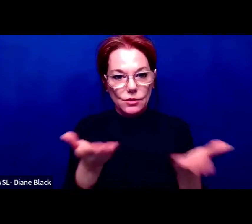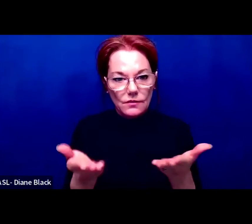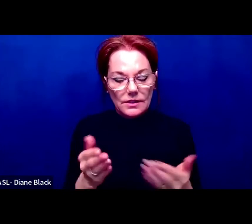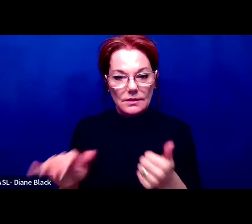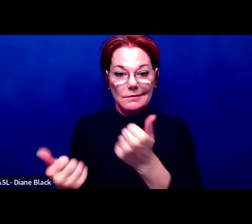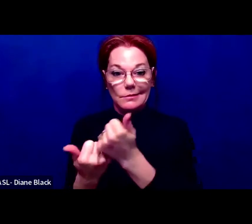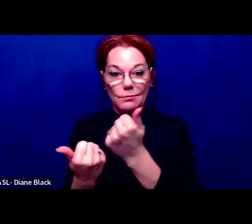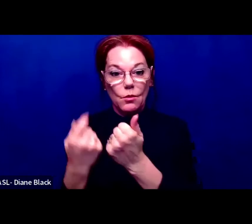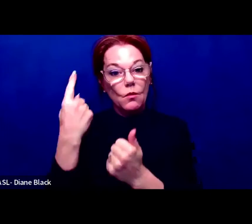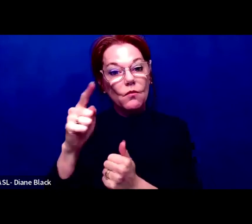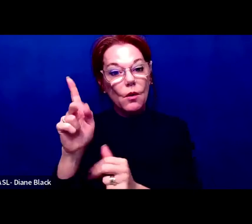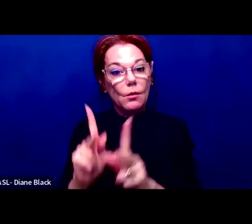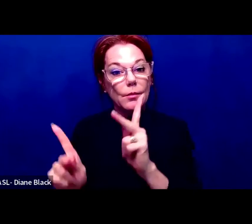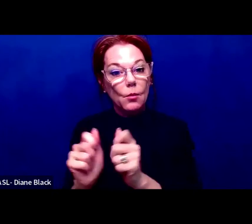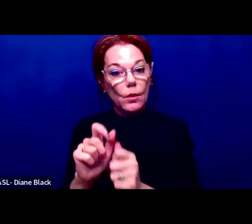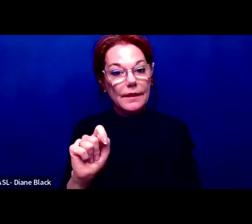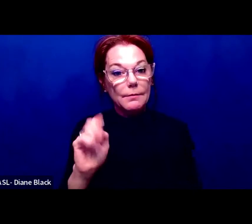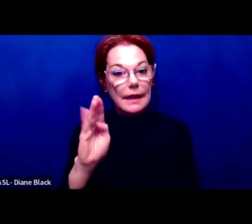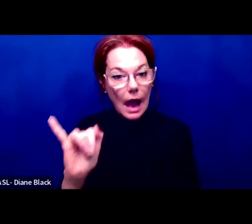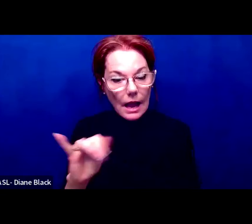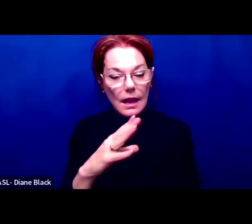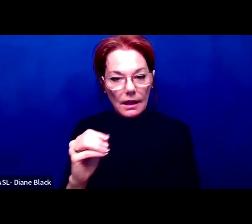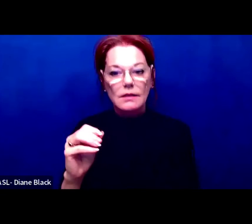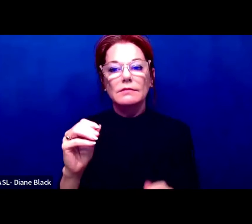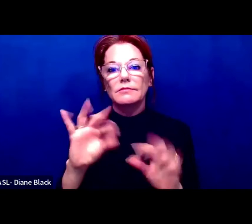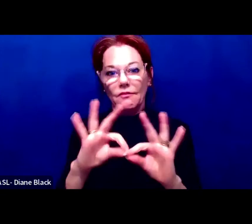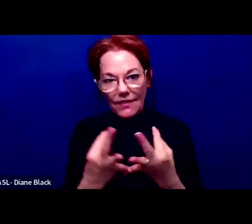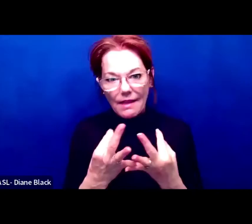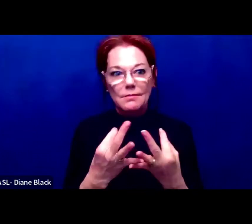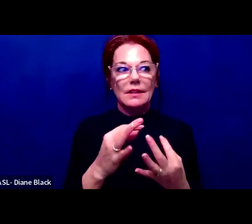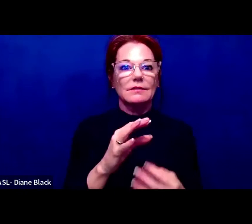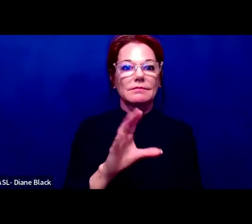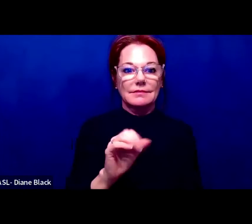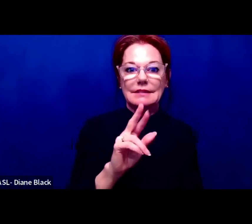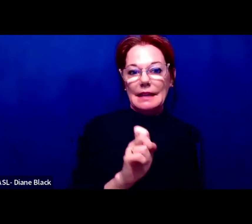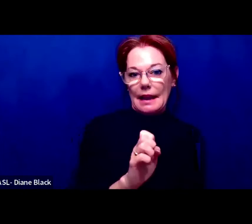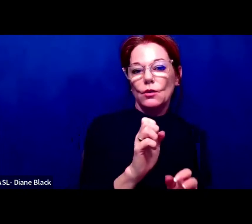TBI, as well as their families and caregivers. So truly, thank you. Thank you to each of the